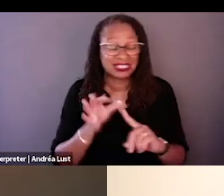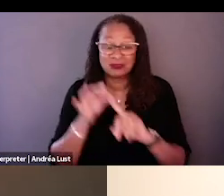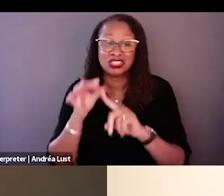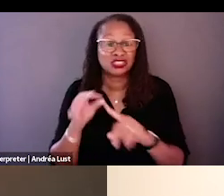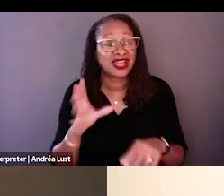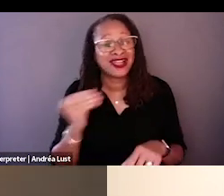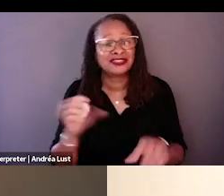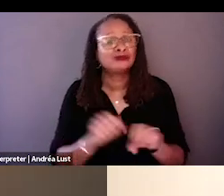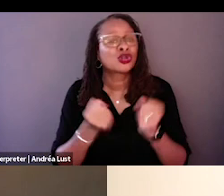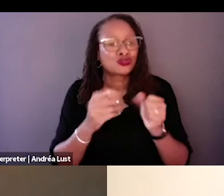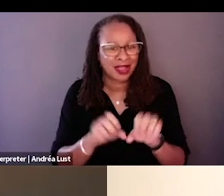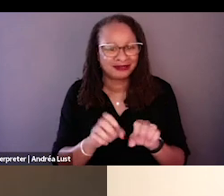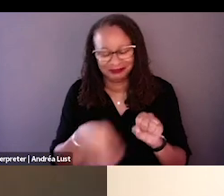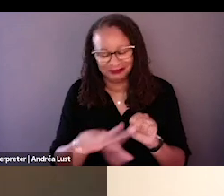I hope you have great success with it.